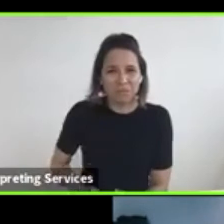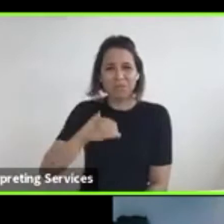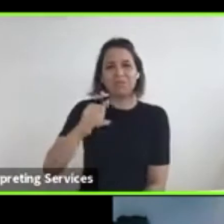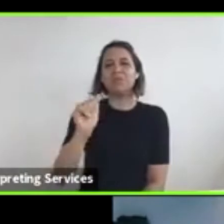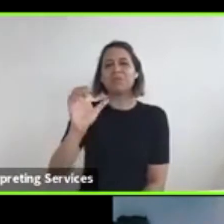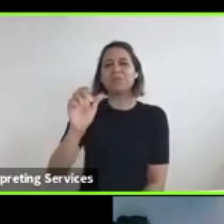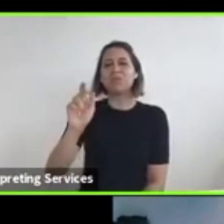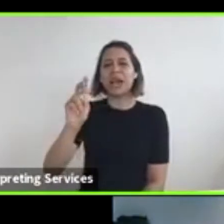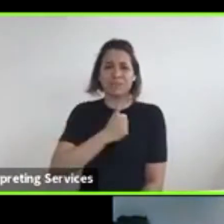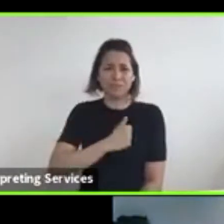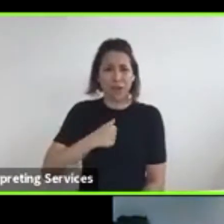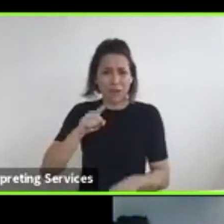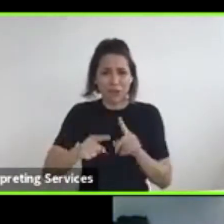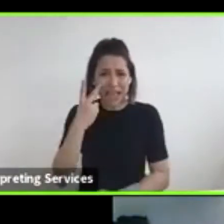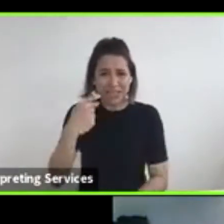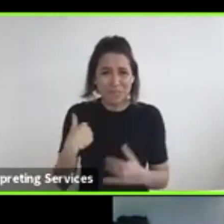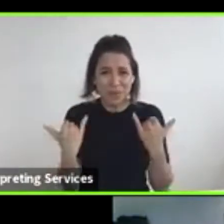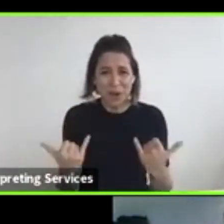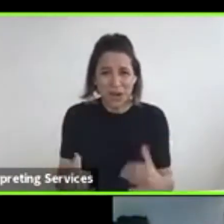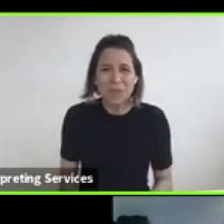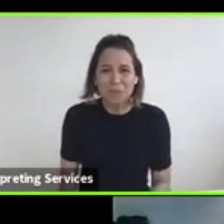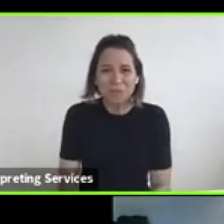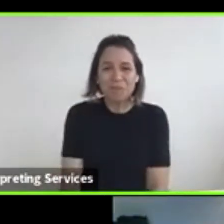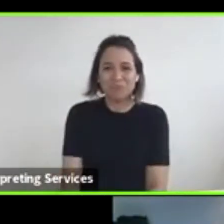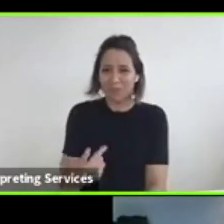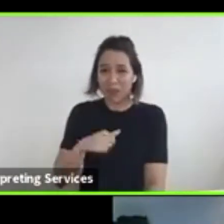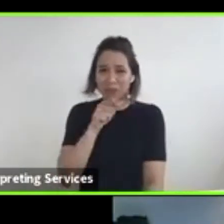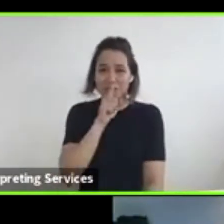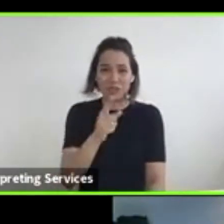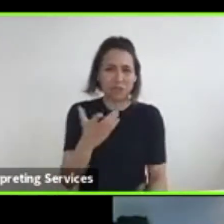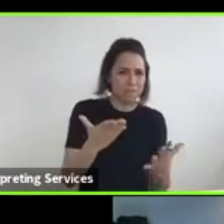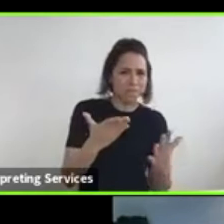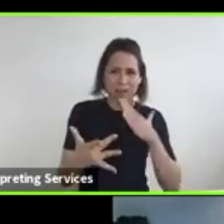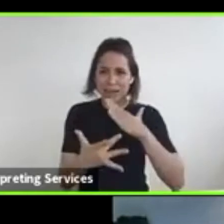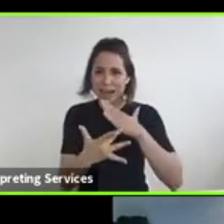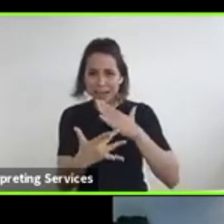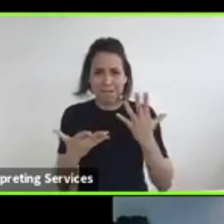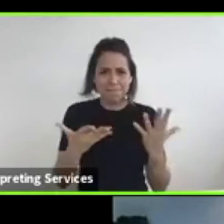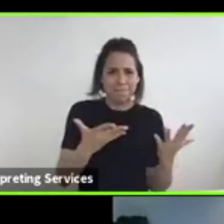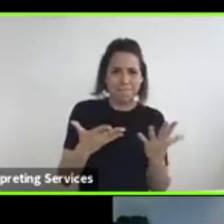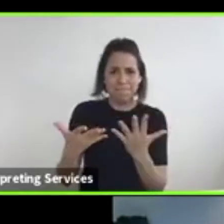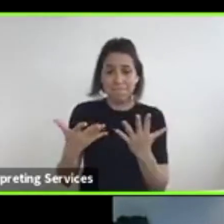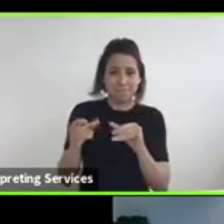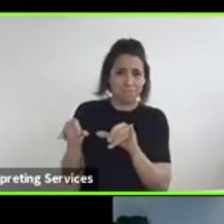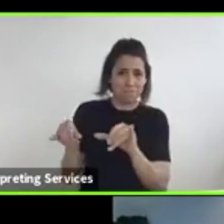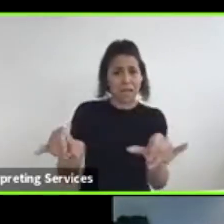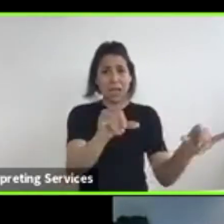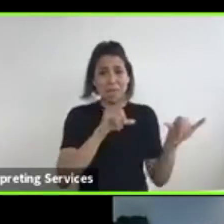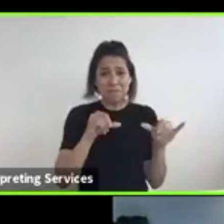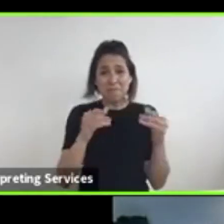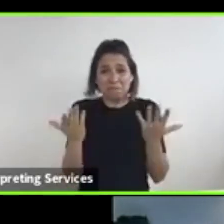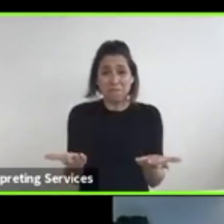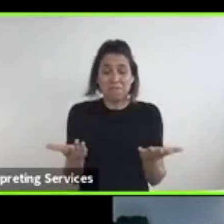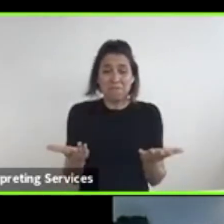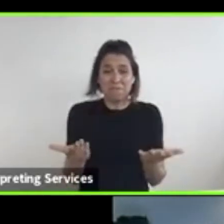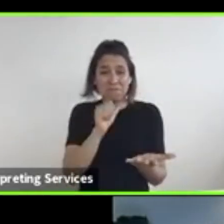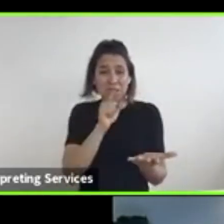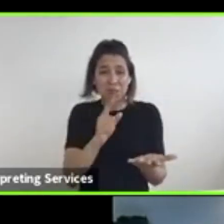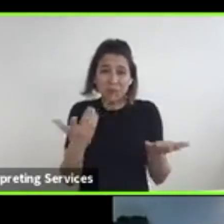CAN'T SEE ME RIGHT NOW. I'M NOT SURE IF THAT IS A GLOBAL SITUATION, OR,